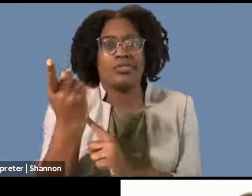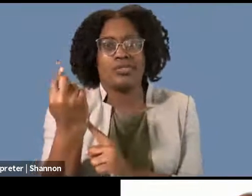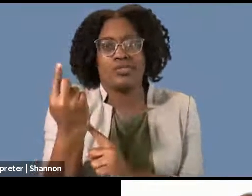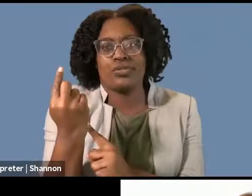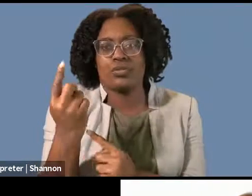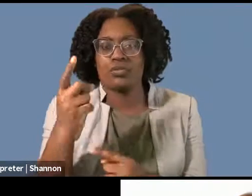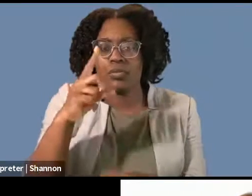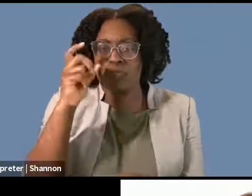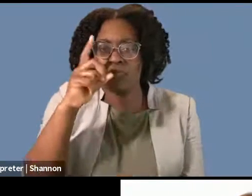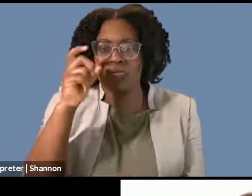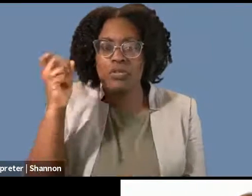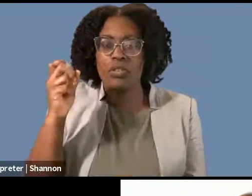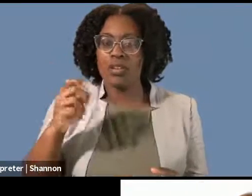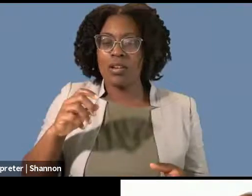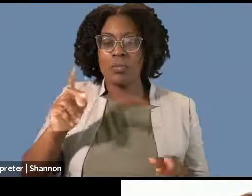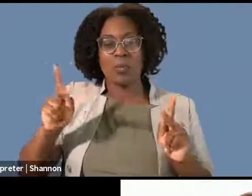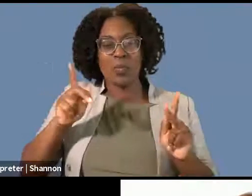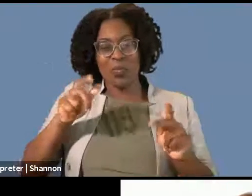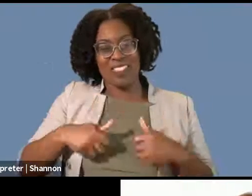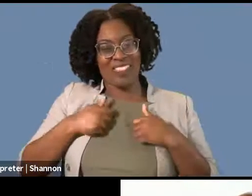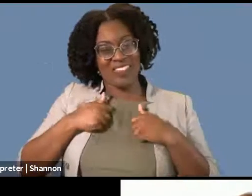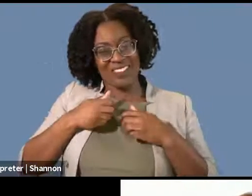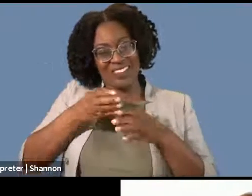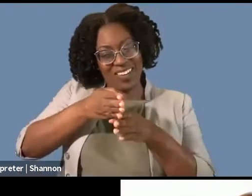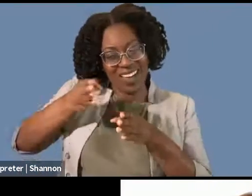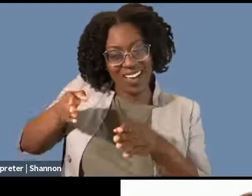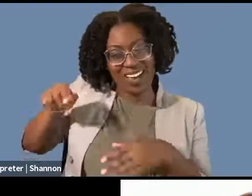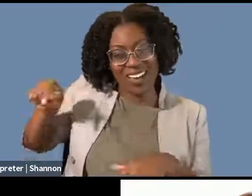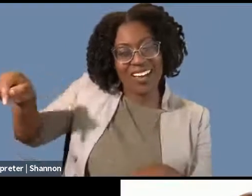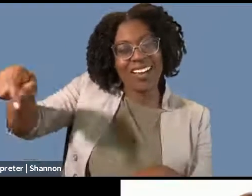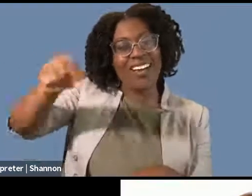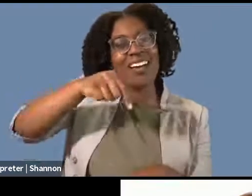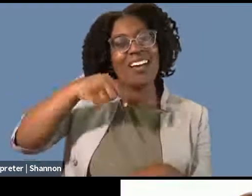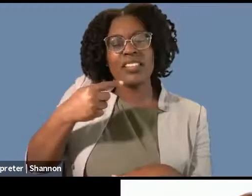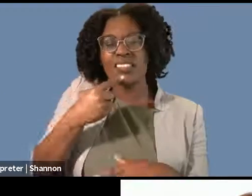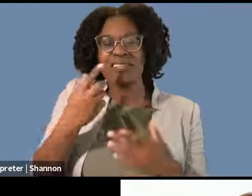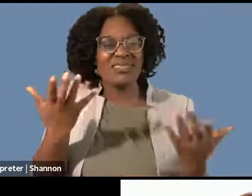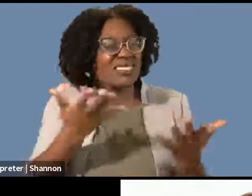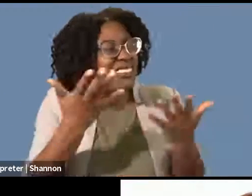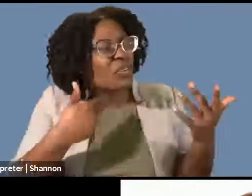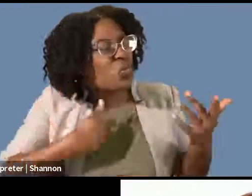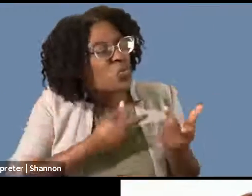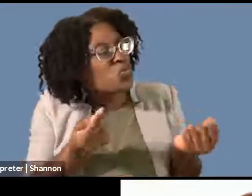How can we create change? And I am like start with this neighborhood. Look around. Try to understand